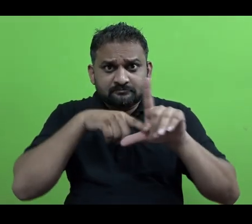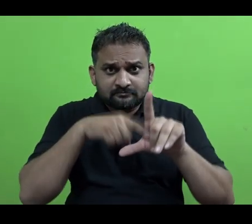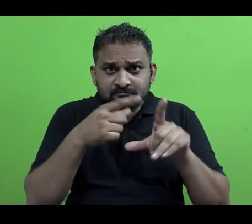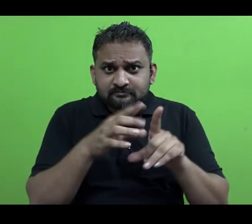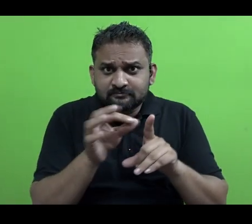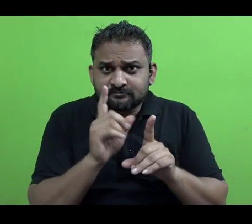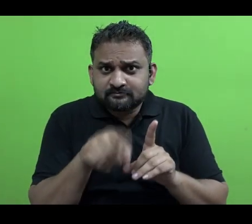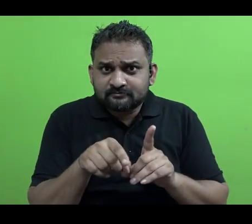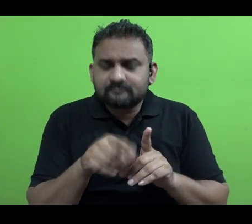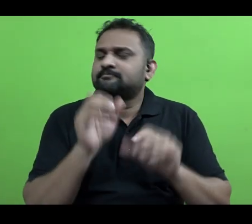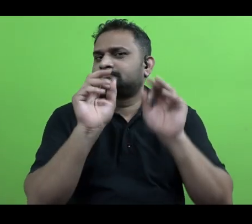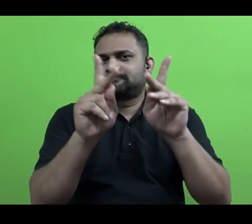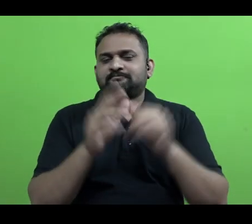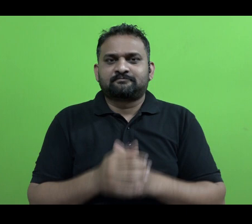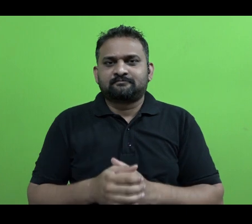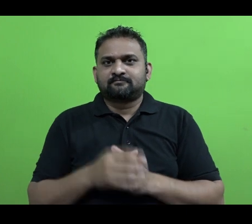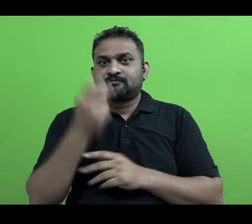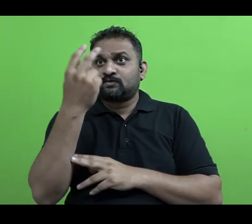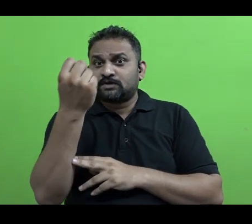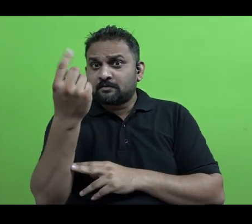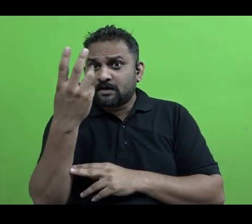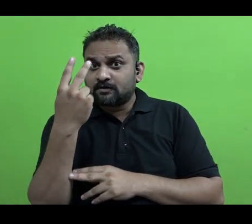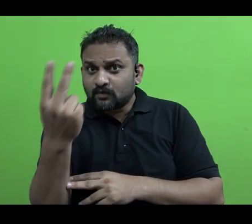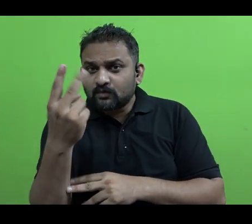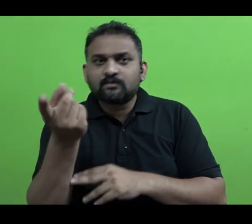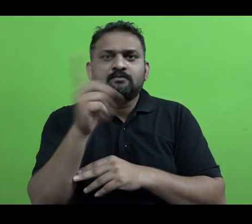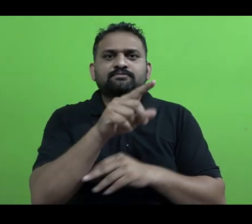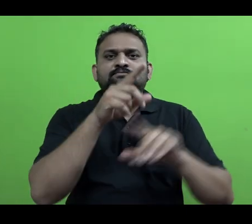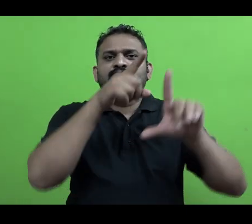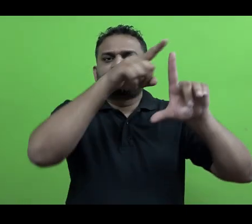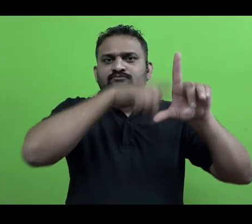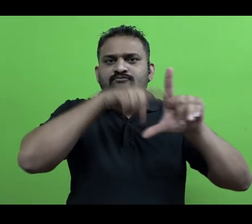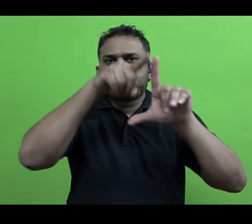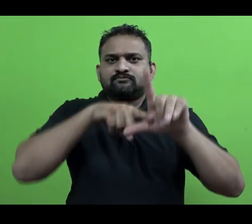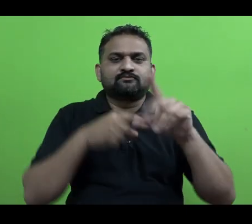Shall we draw the lines? All right. So two lines for the number two.